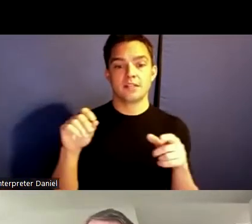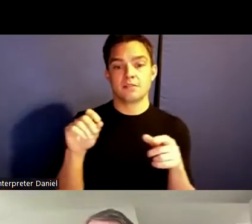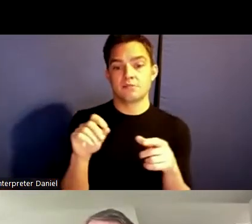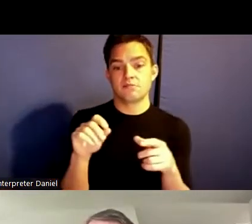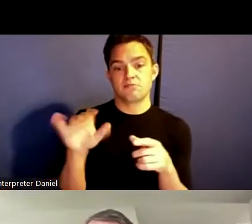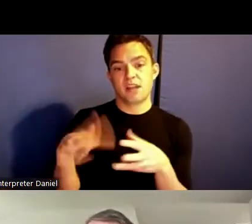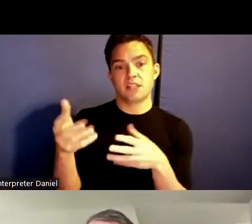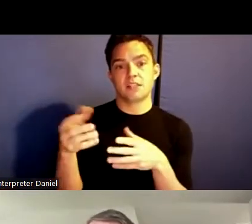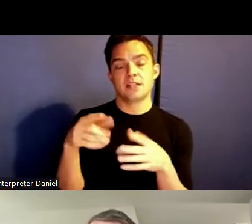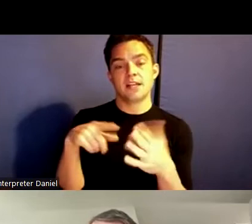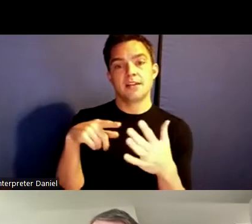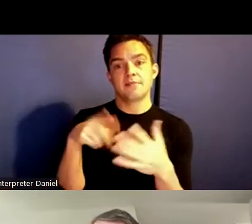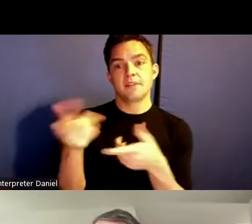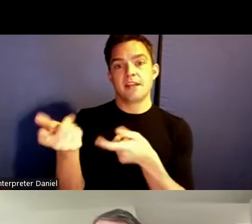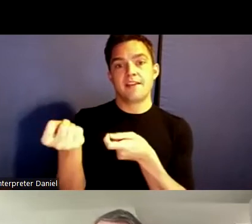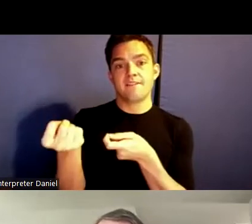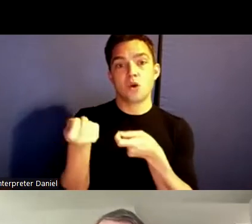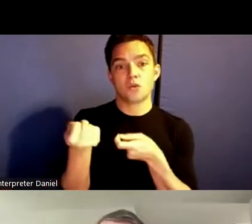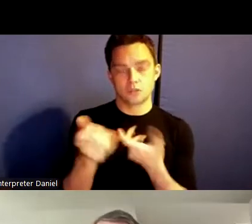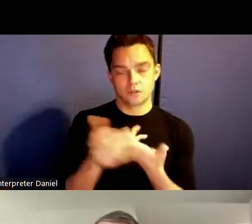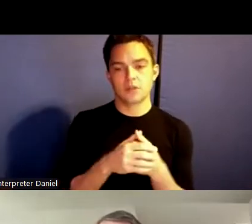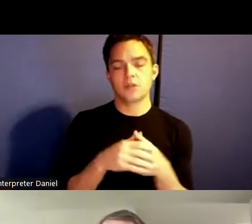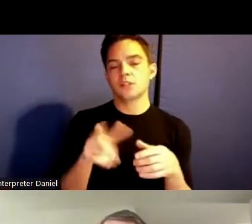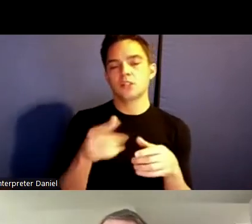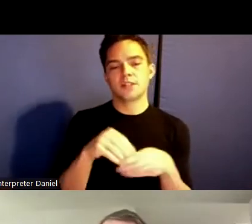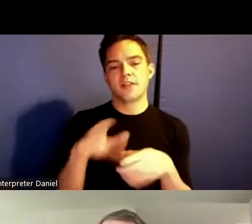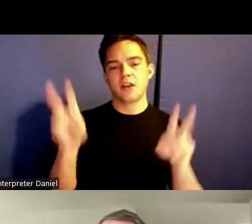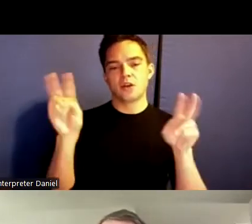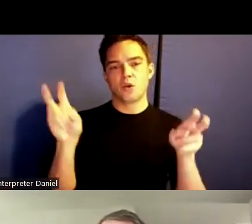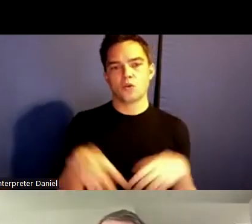tells us on just in that quote, that we all have different